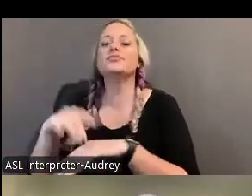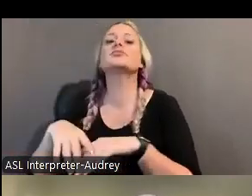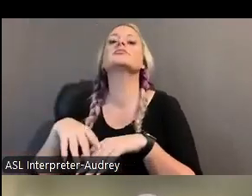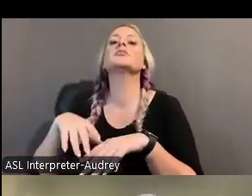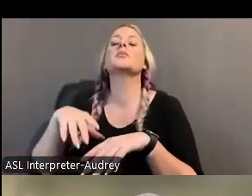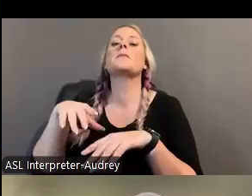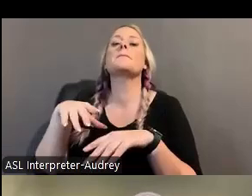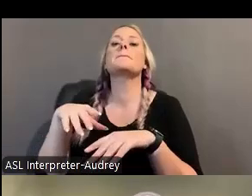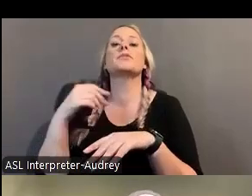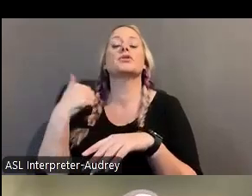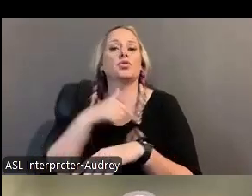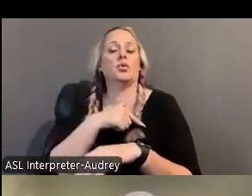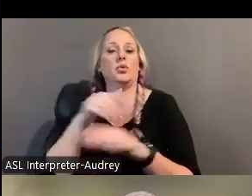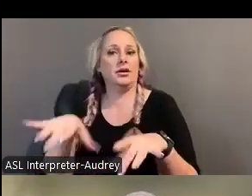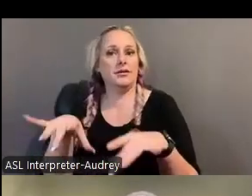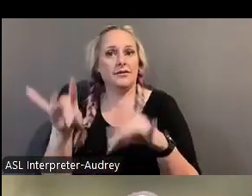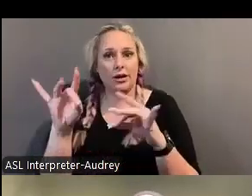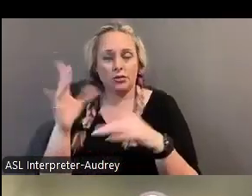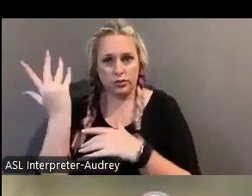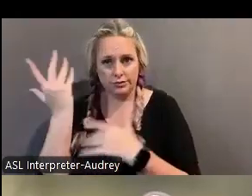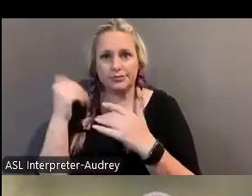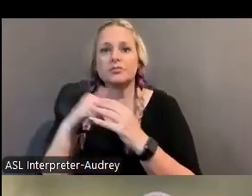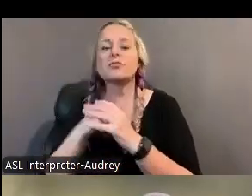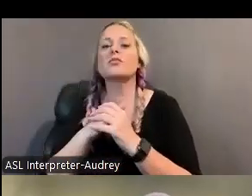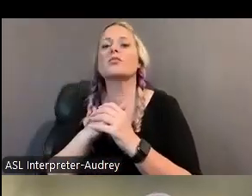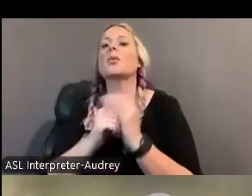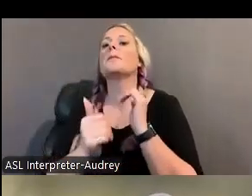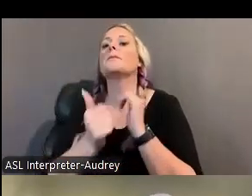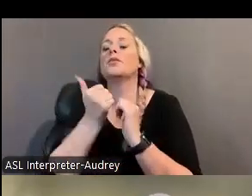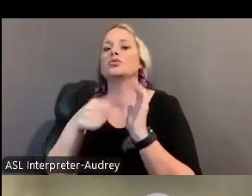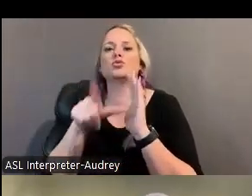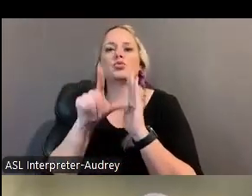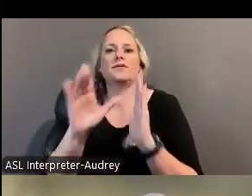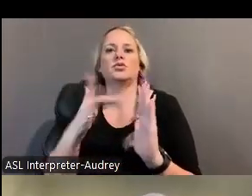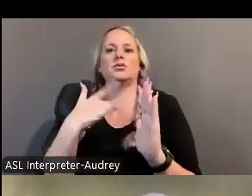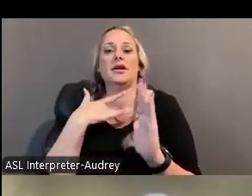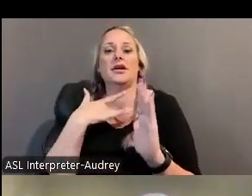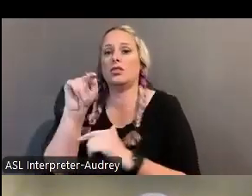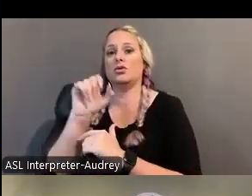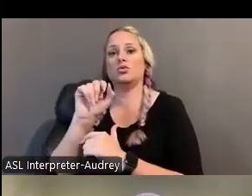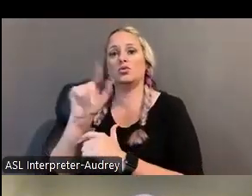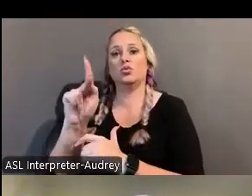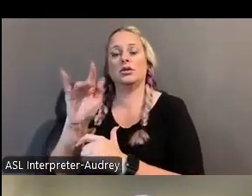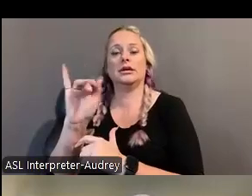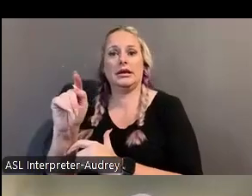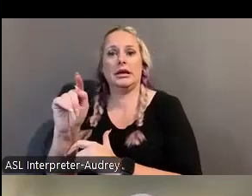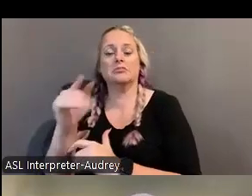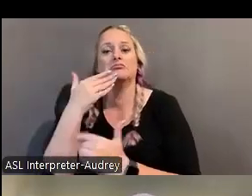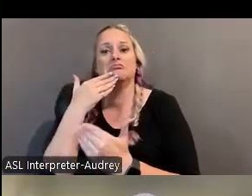what we found is that most reviewers thought that the toolkit was credible, it was understandable,